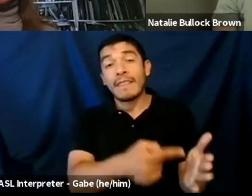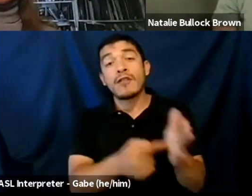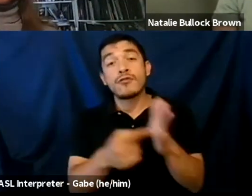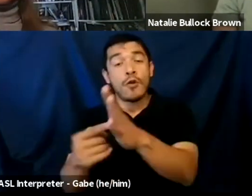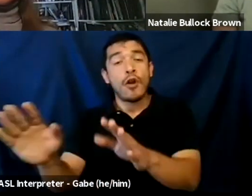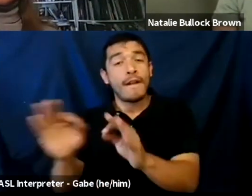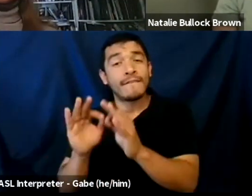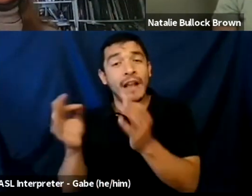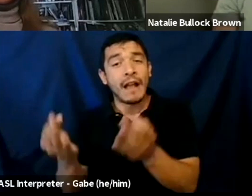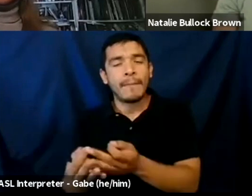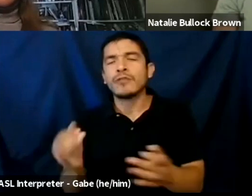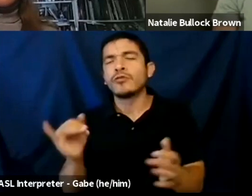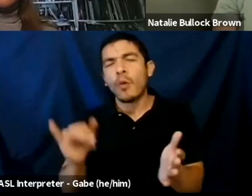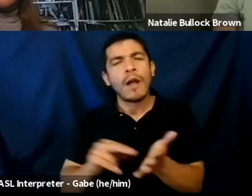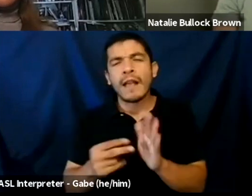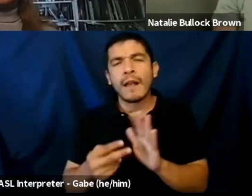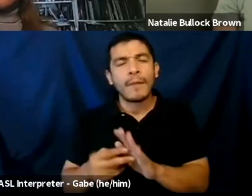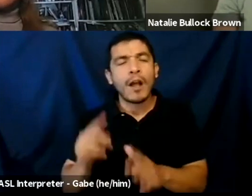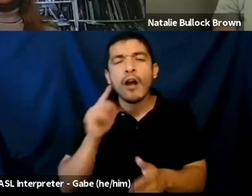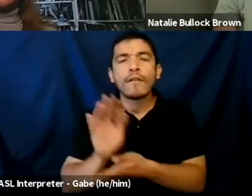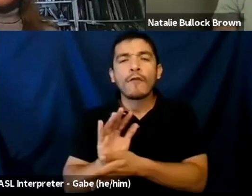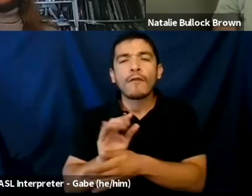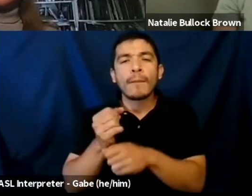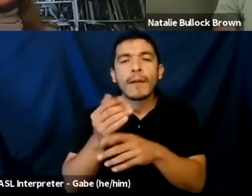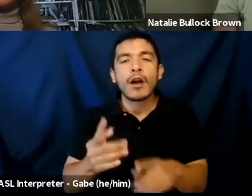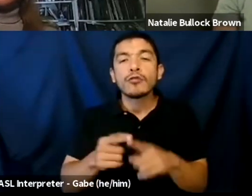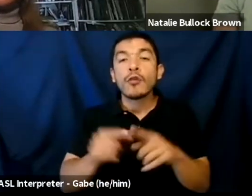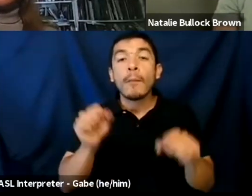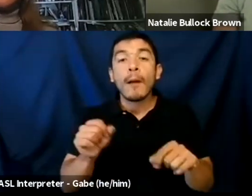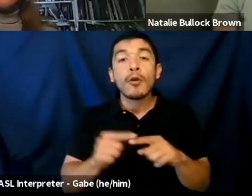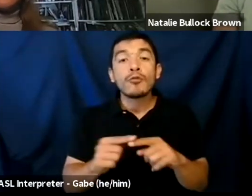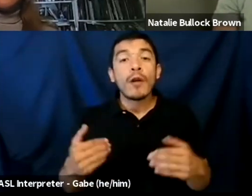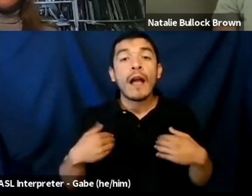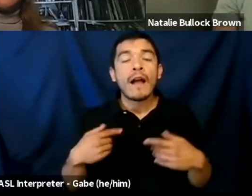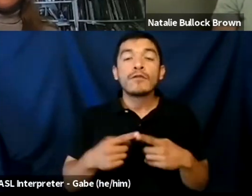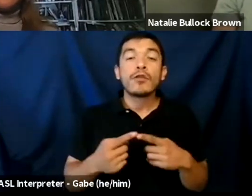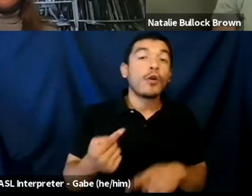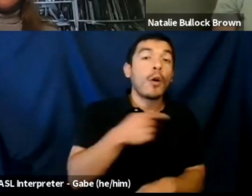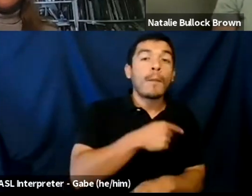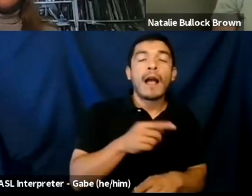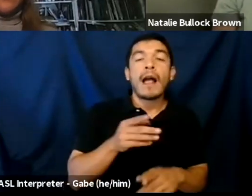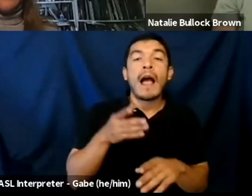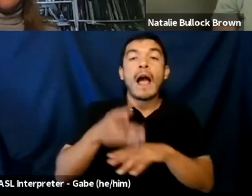in terms of filmmakers to be able to have the ability to go back post-production and make those changes?